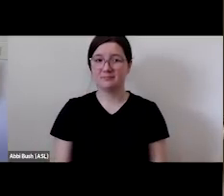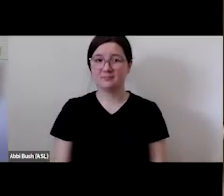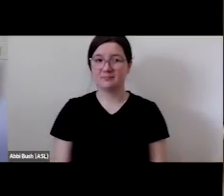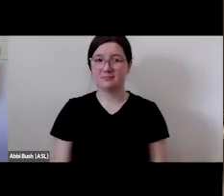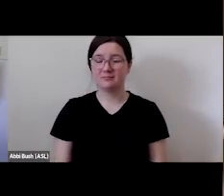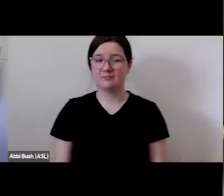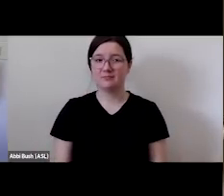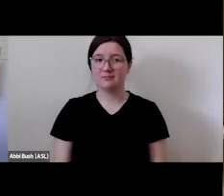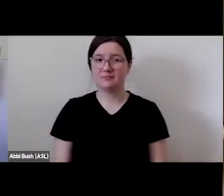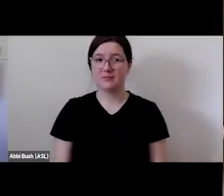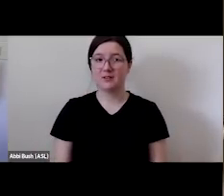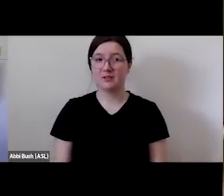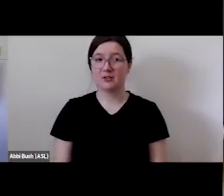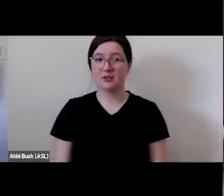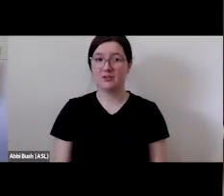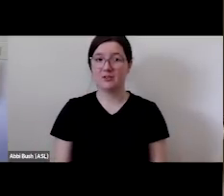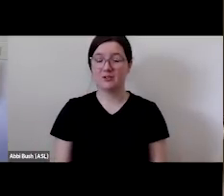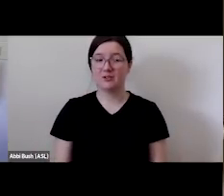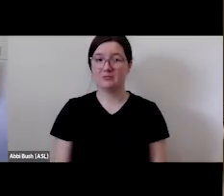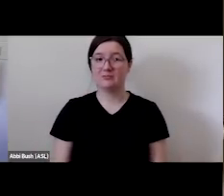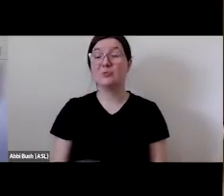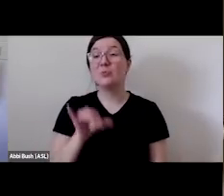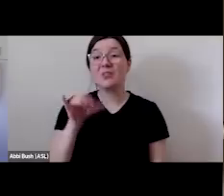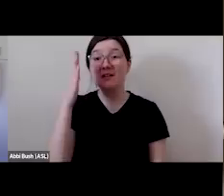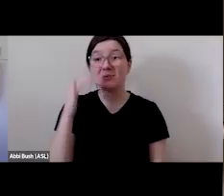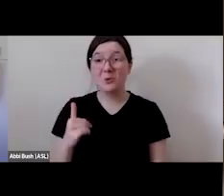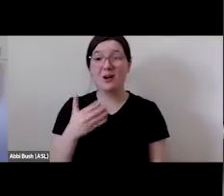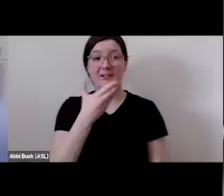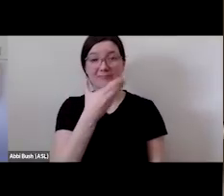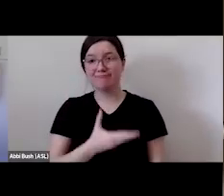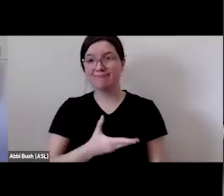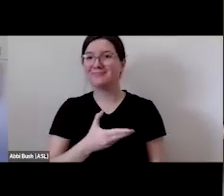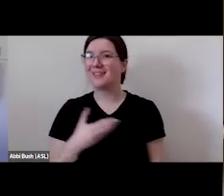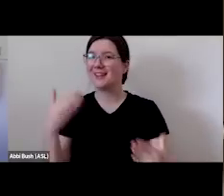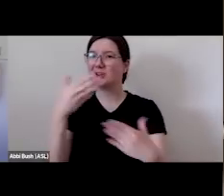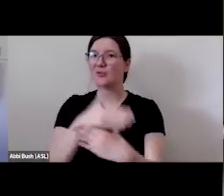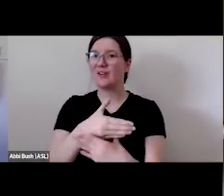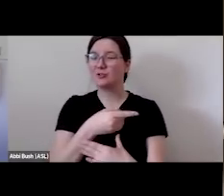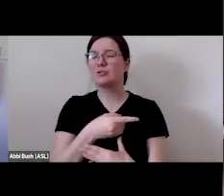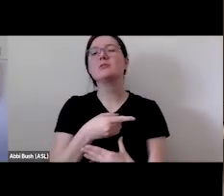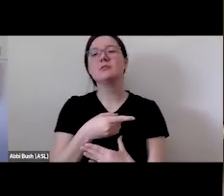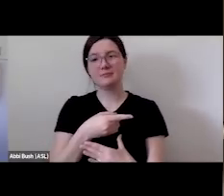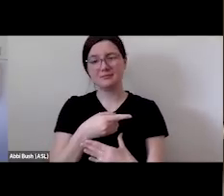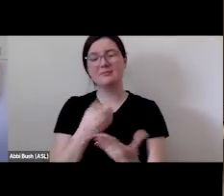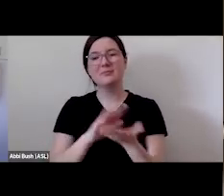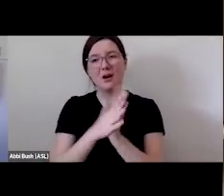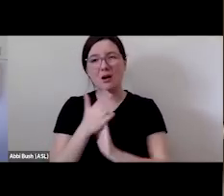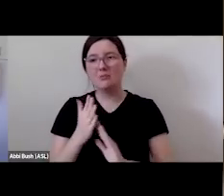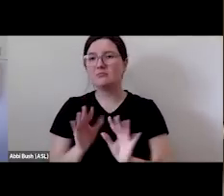these interventions become more critical. As the other presenters mentioned, rapport building